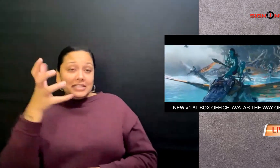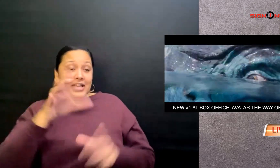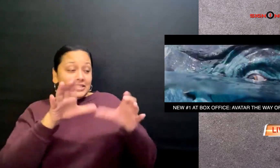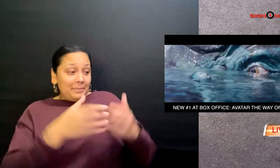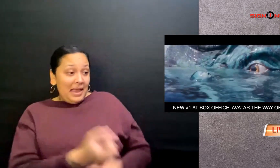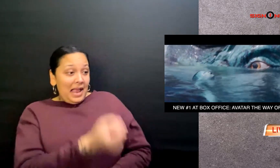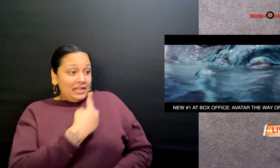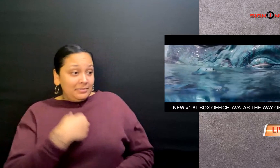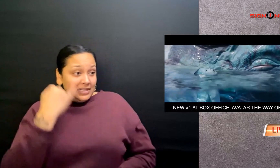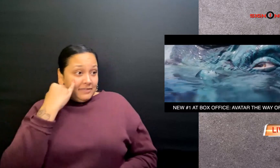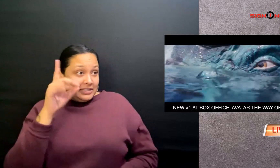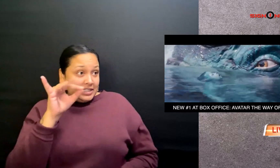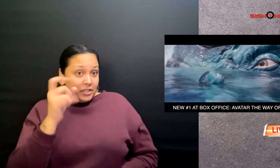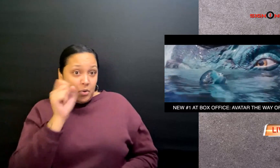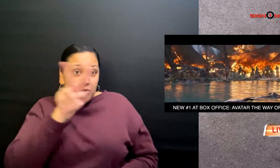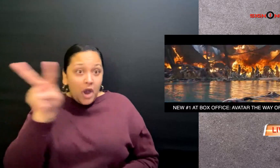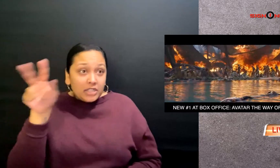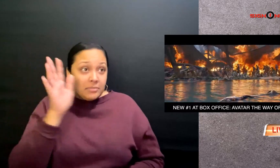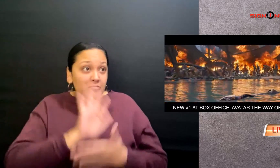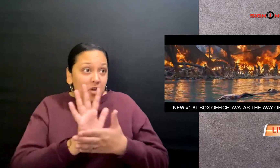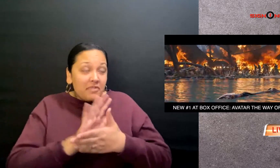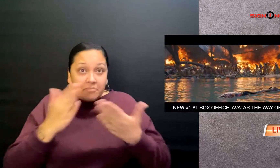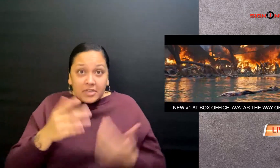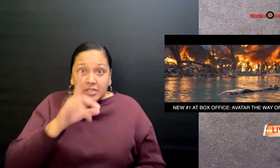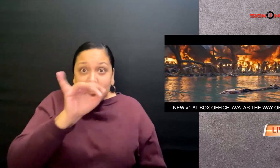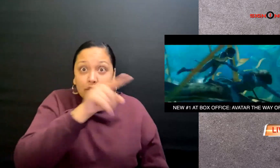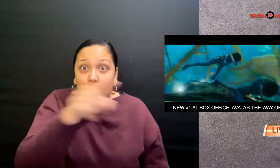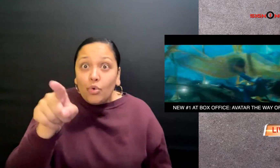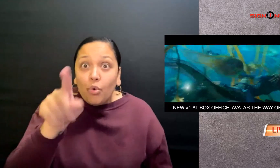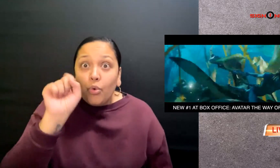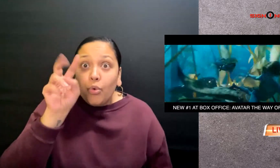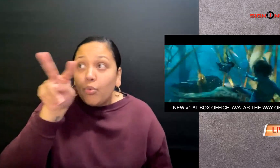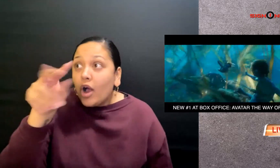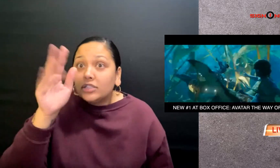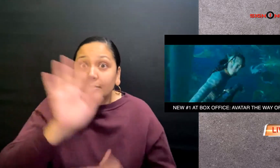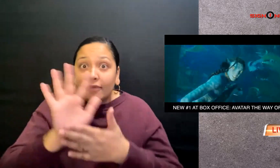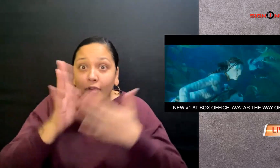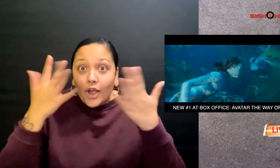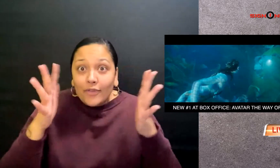the Sign1News team asked me if I had seen the movie have you seen it